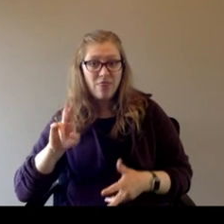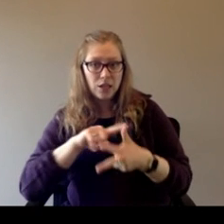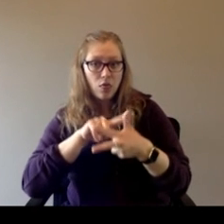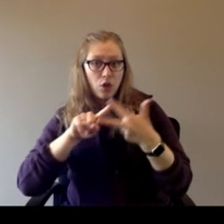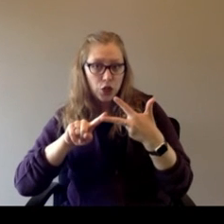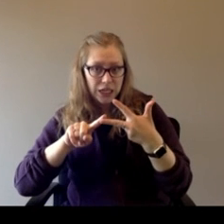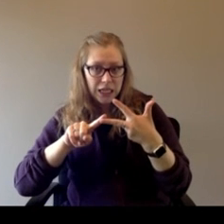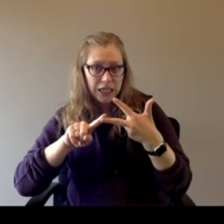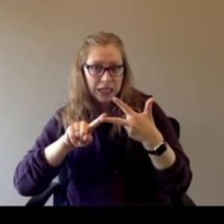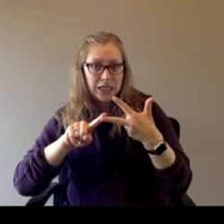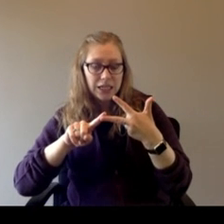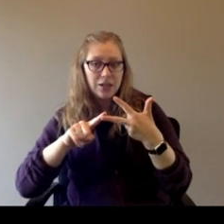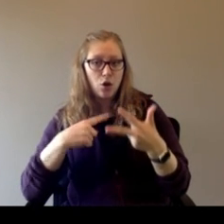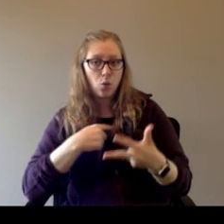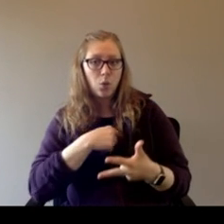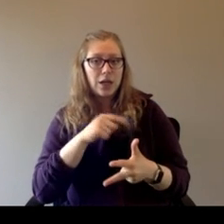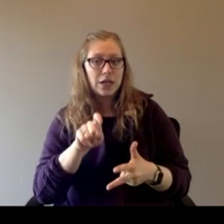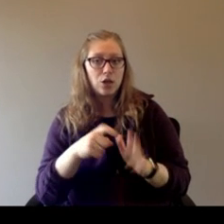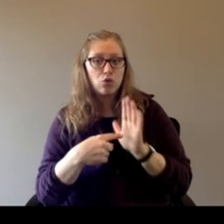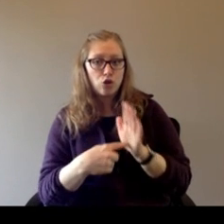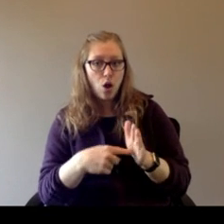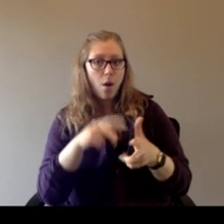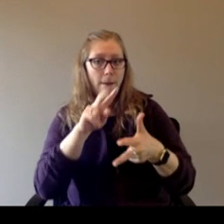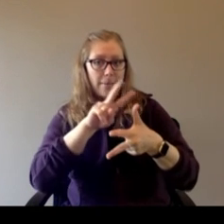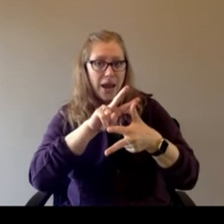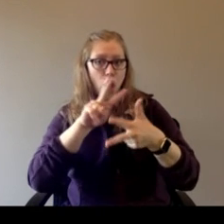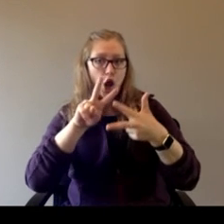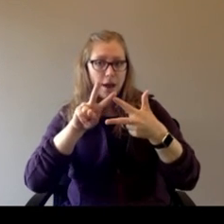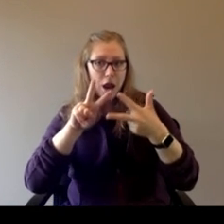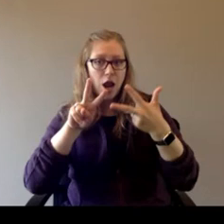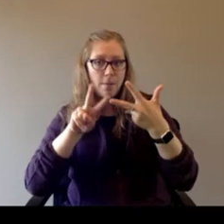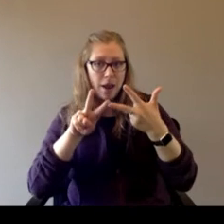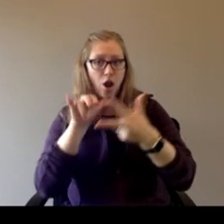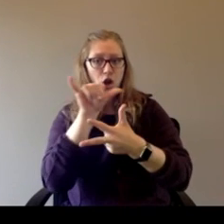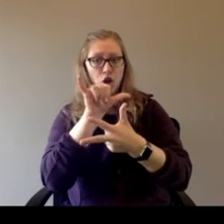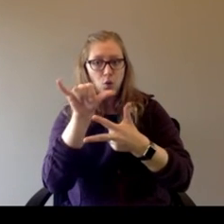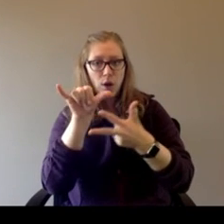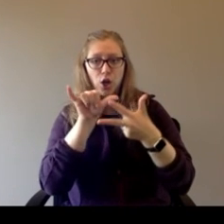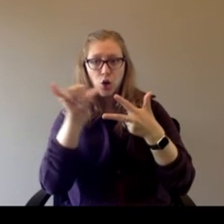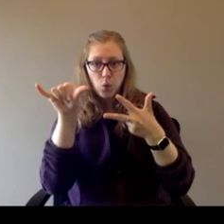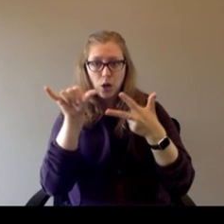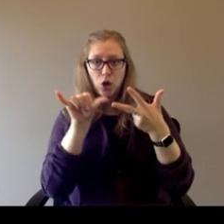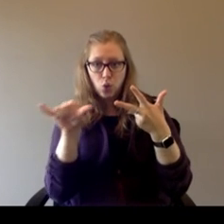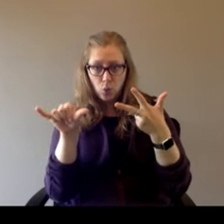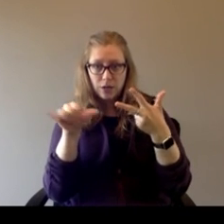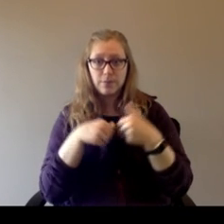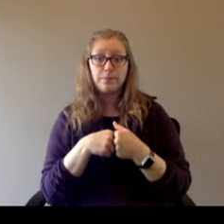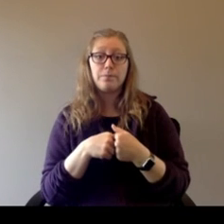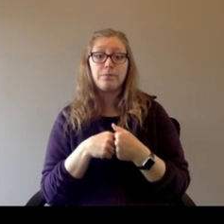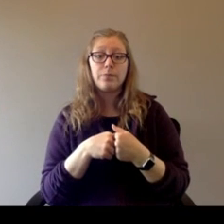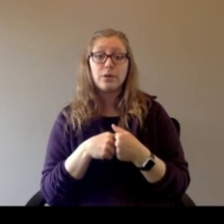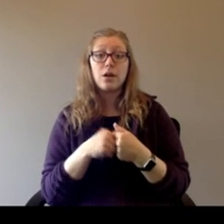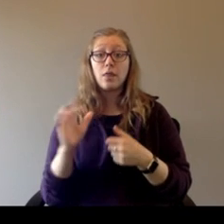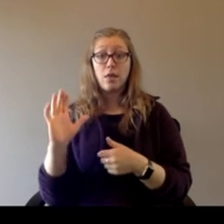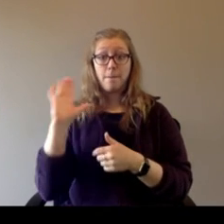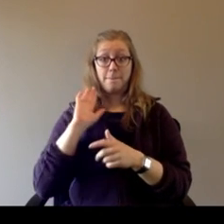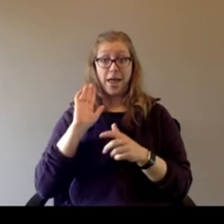So based on this information and the information on the previous slide where we showed that angles are congruent. We're going to say